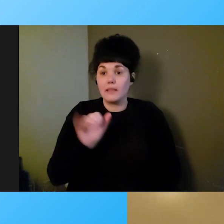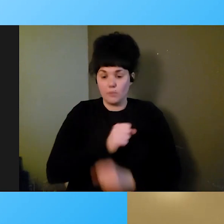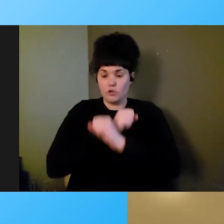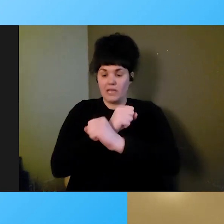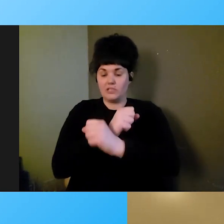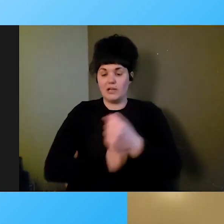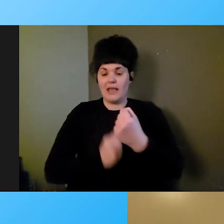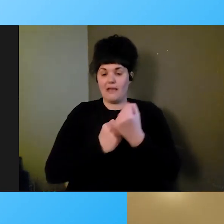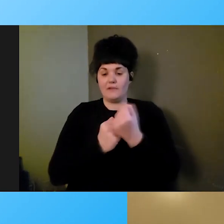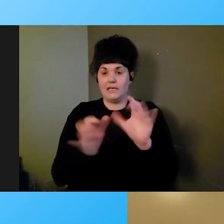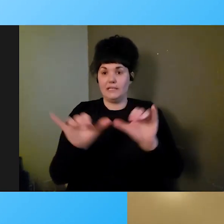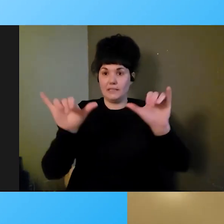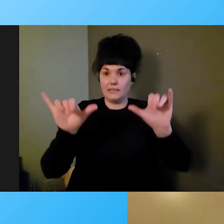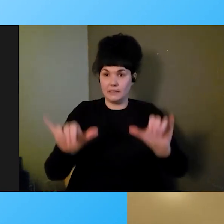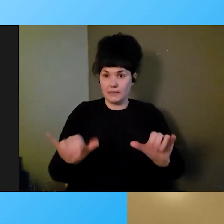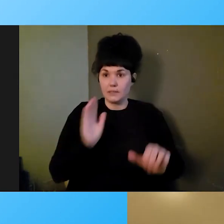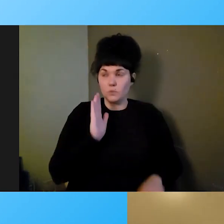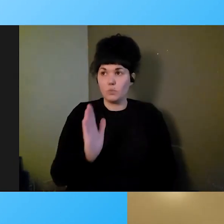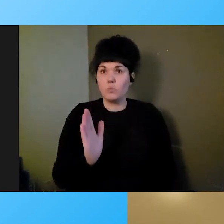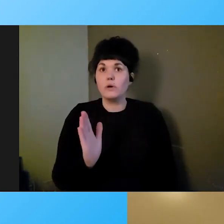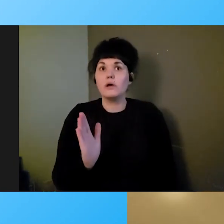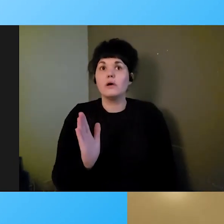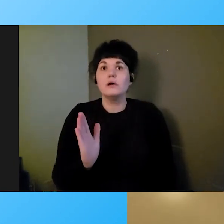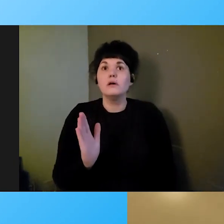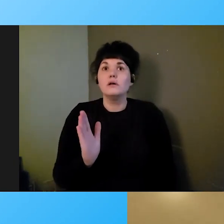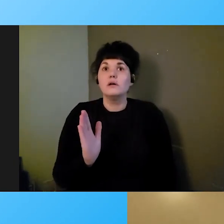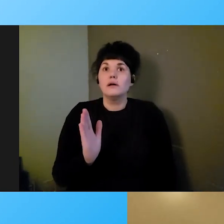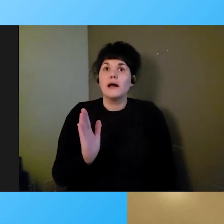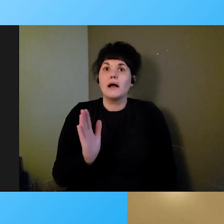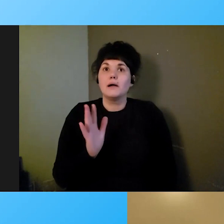are going to take on a much